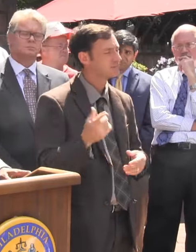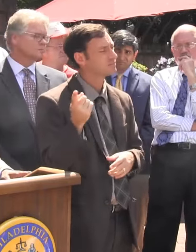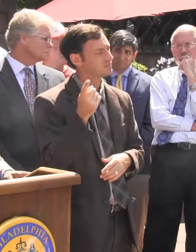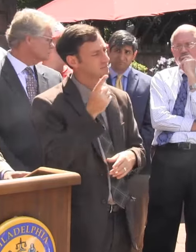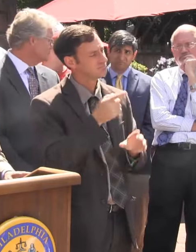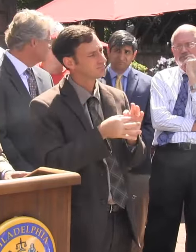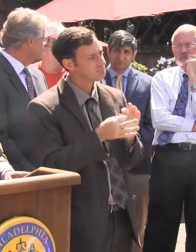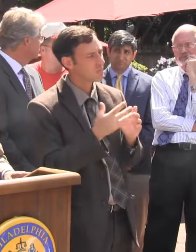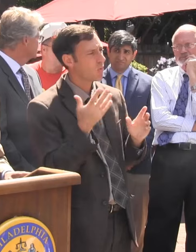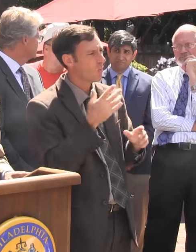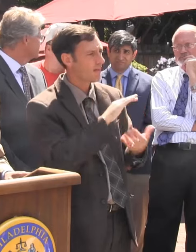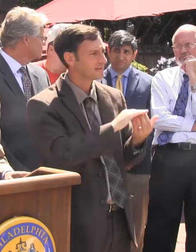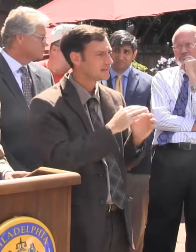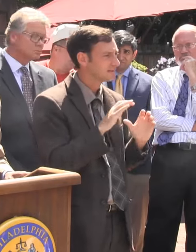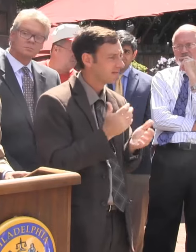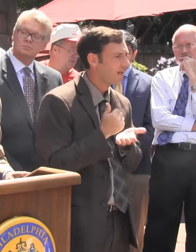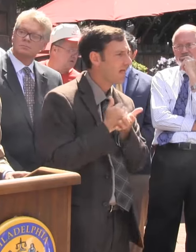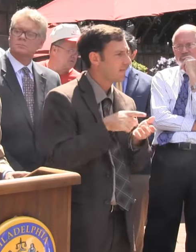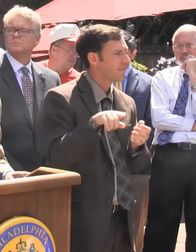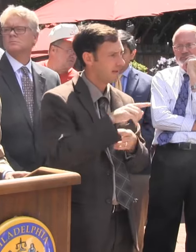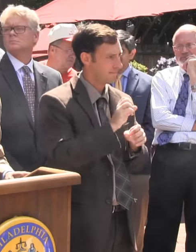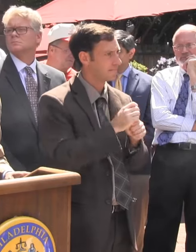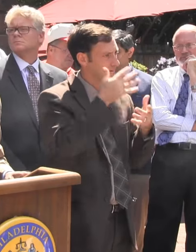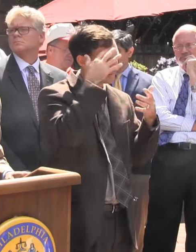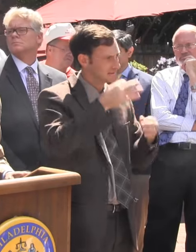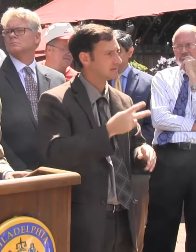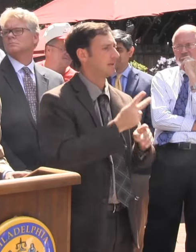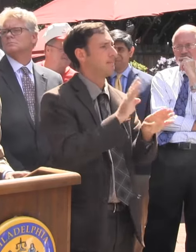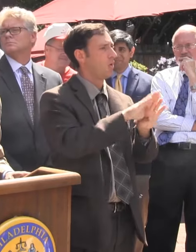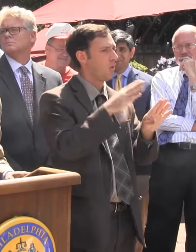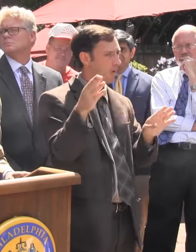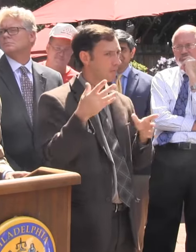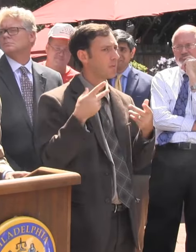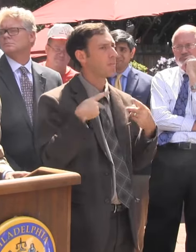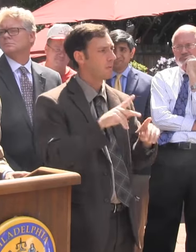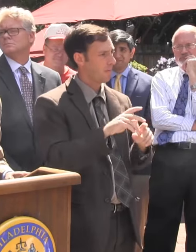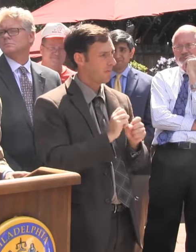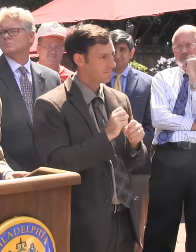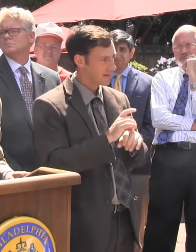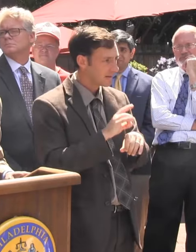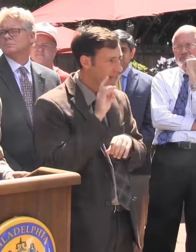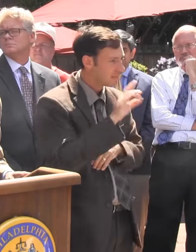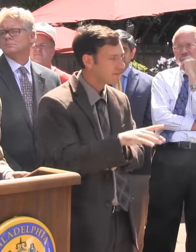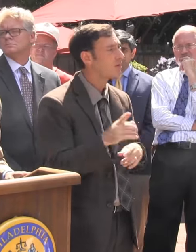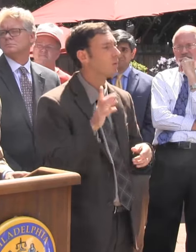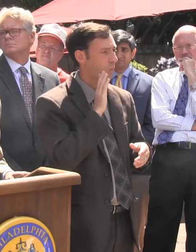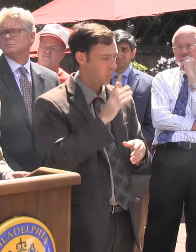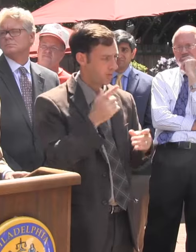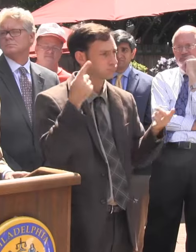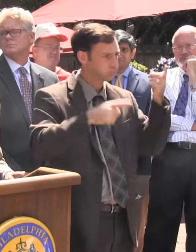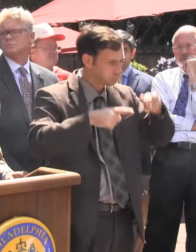exactly has made them give that decision? *Mayor* We worked with them on a delivery plan. And